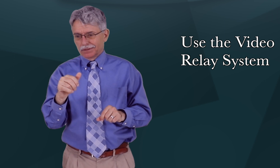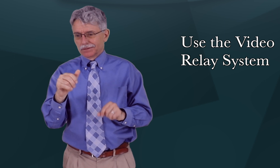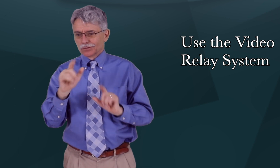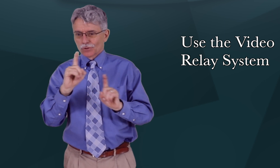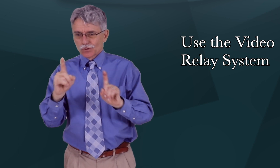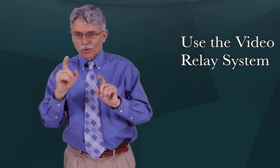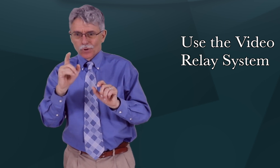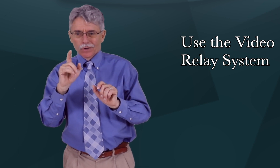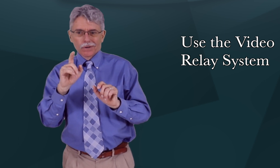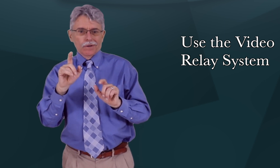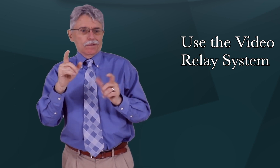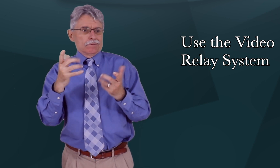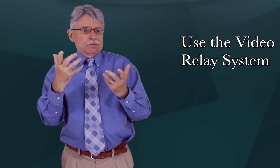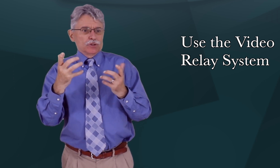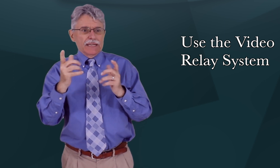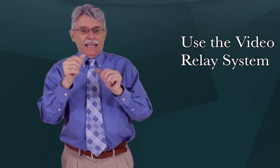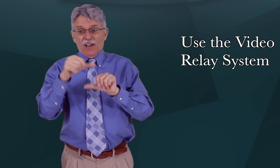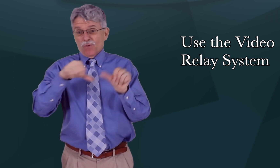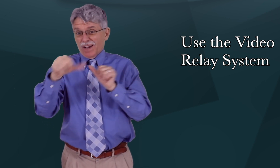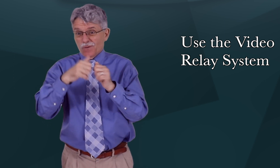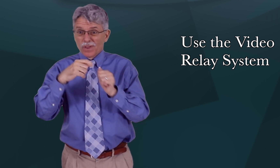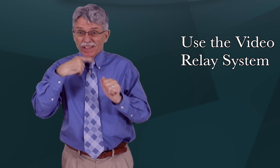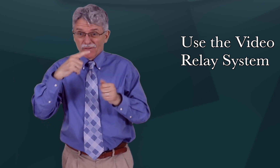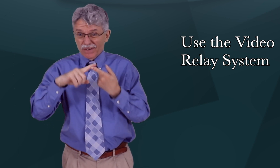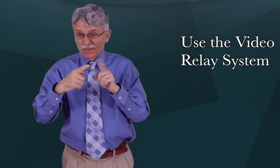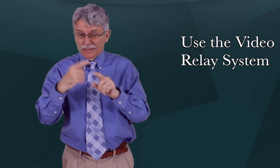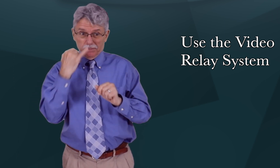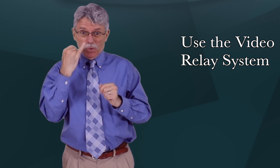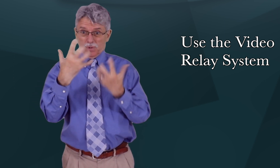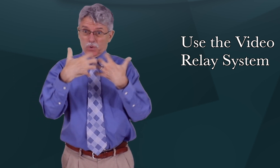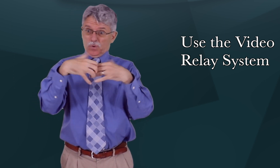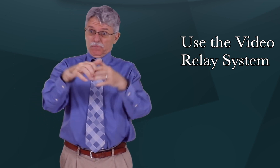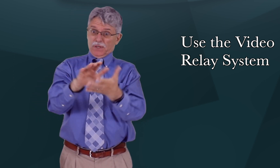to order a pizza, to interact with their hearing friends.